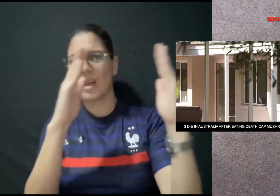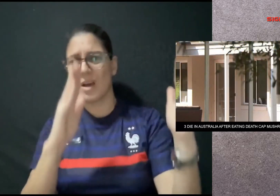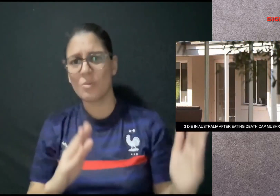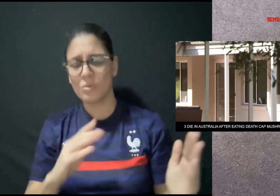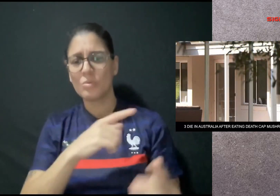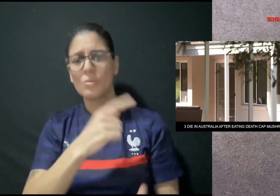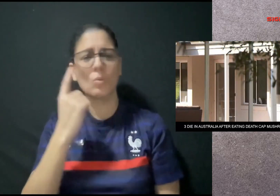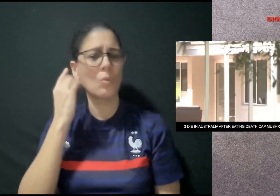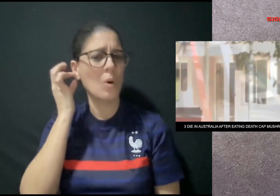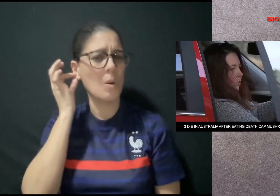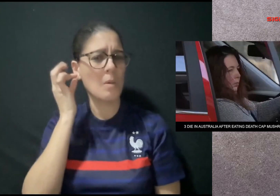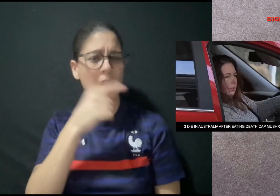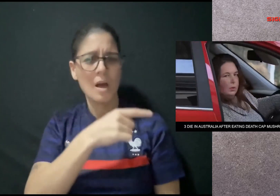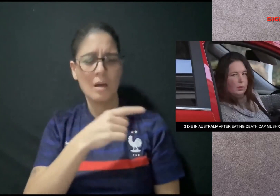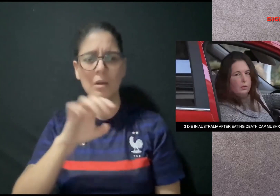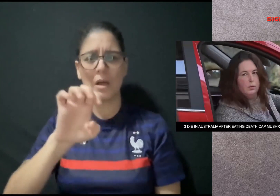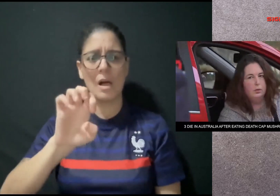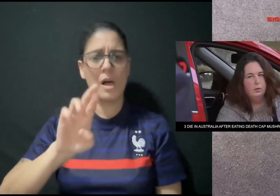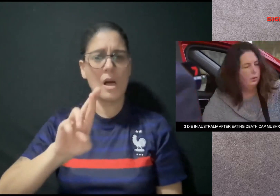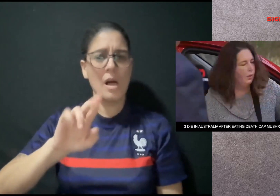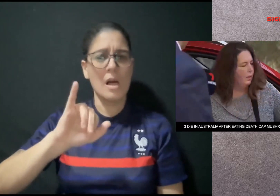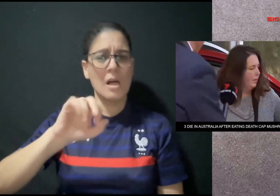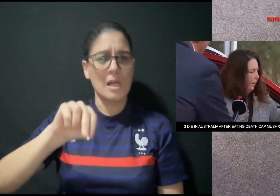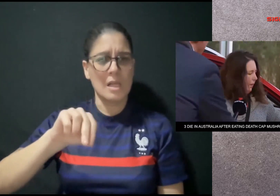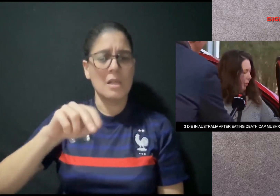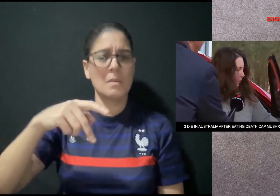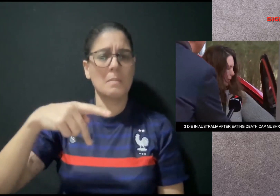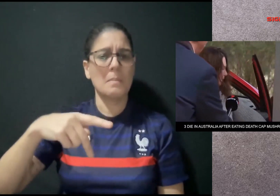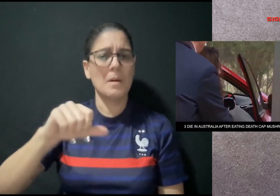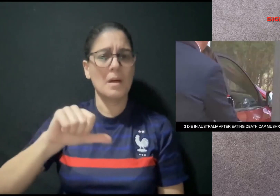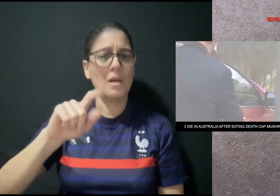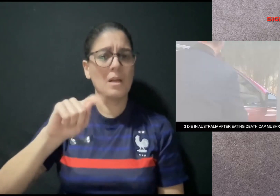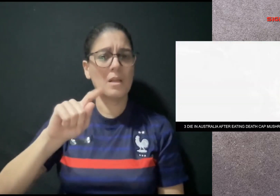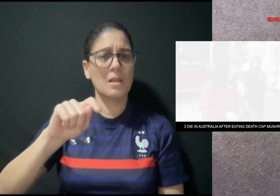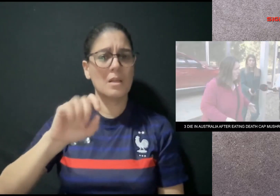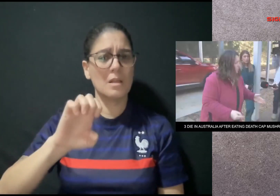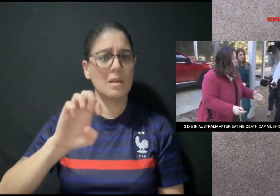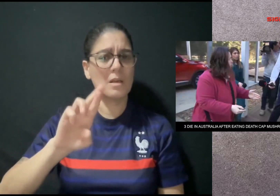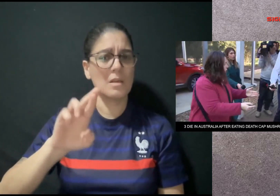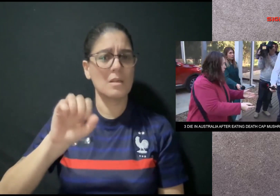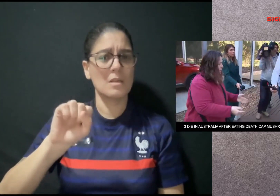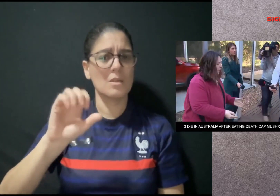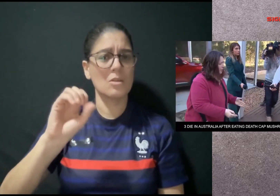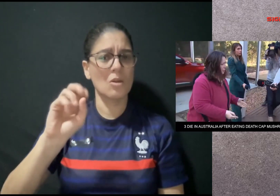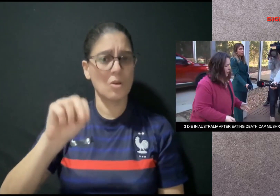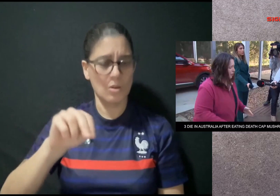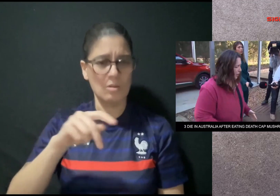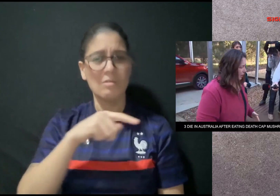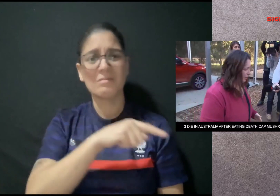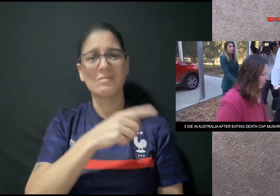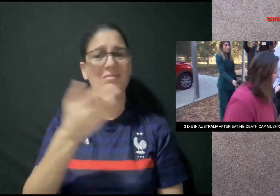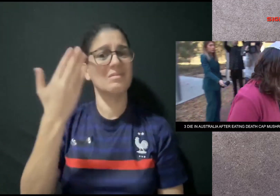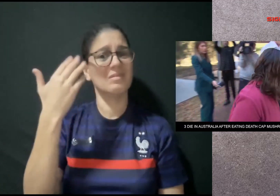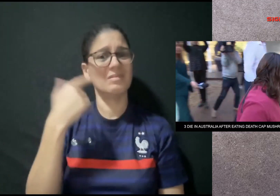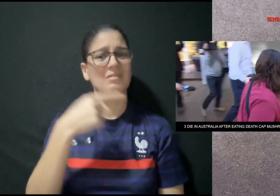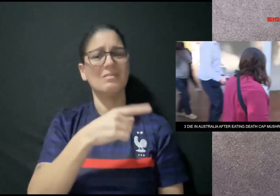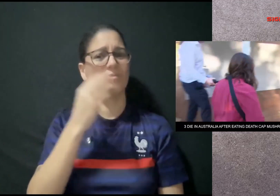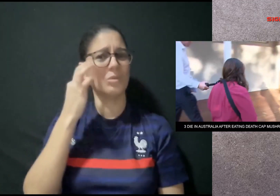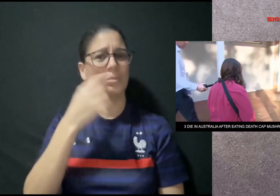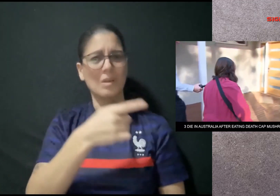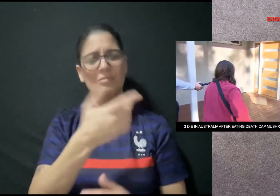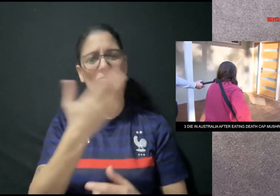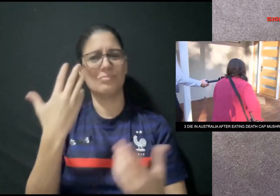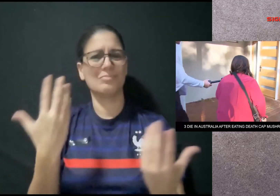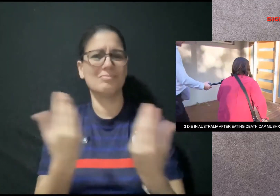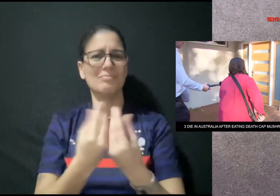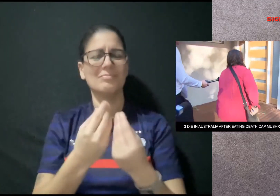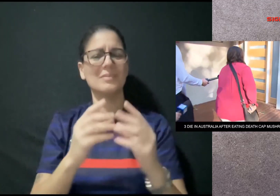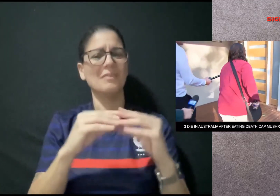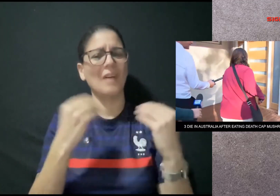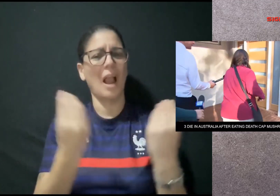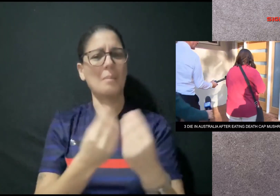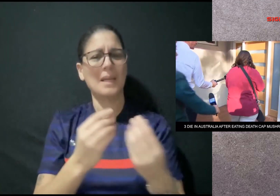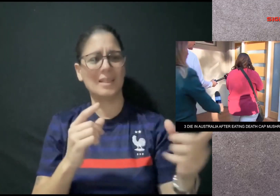home of Erin Patterson she is the former daughter-in-law of one of